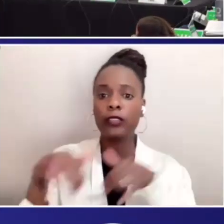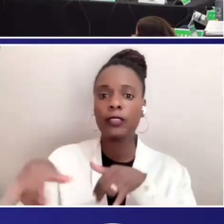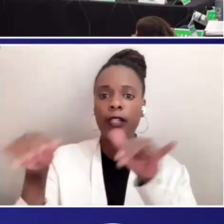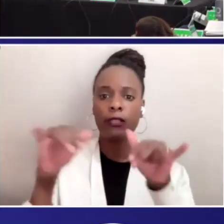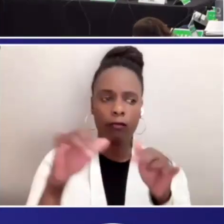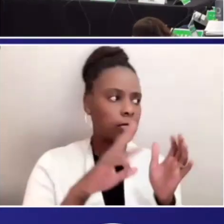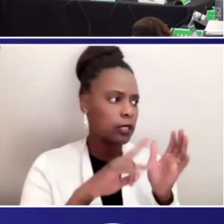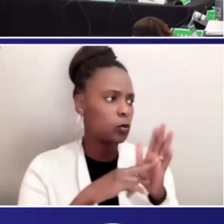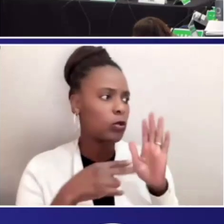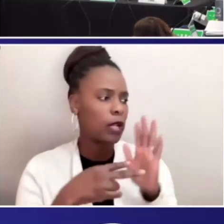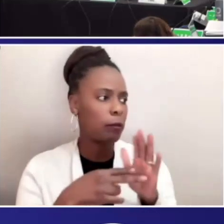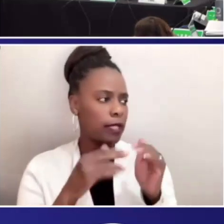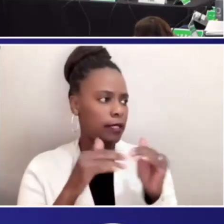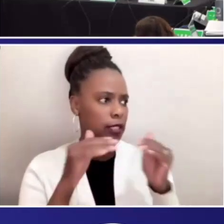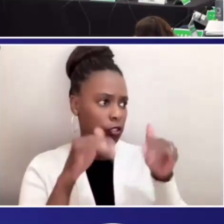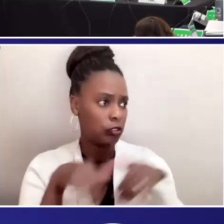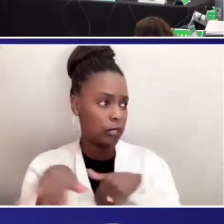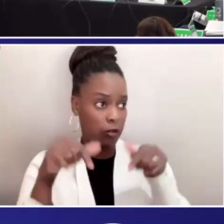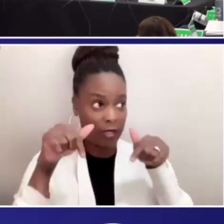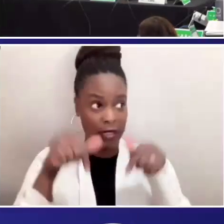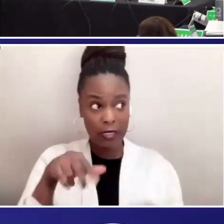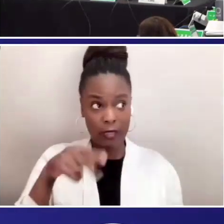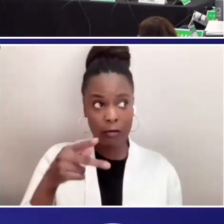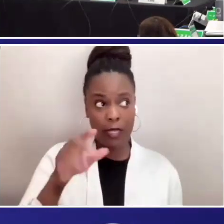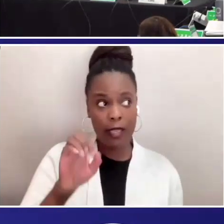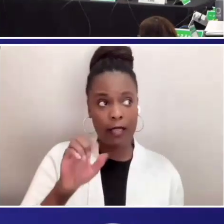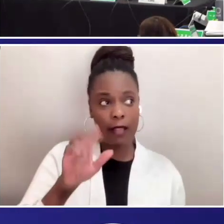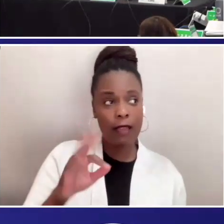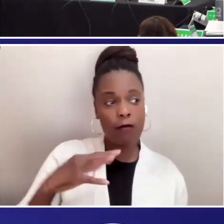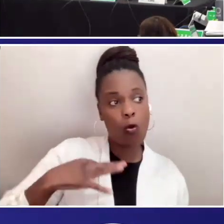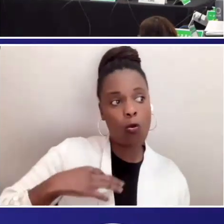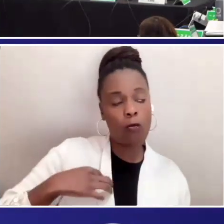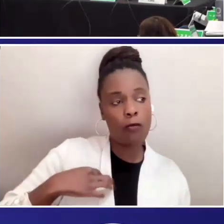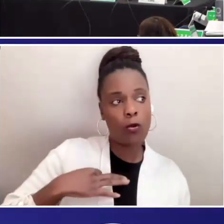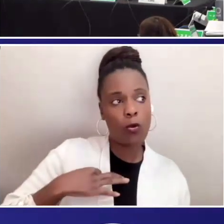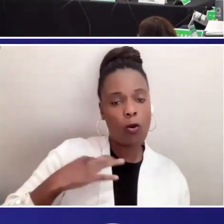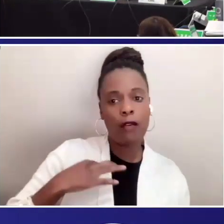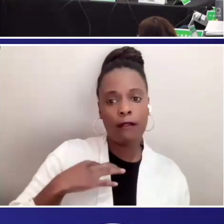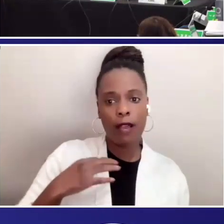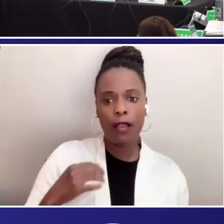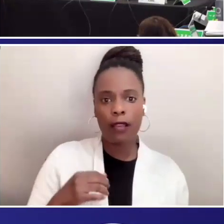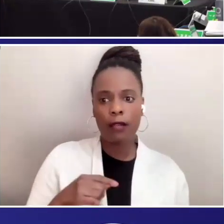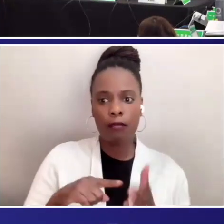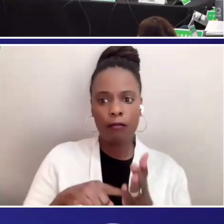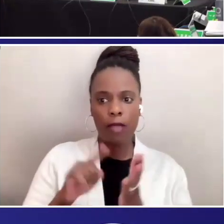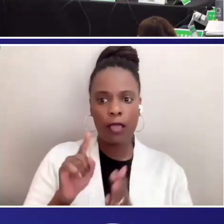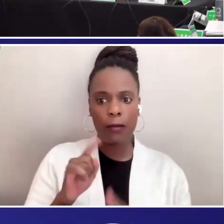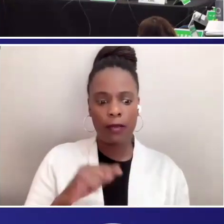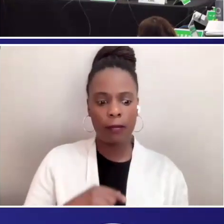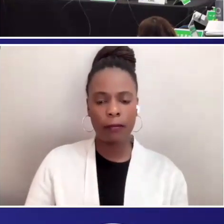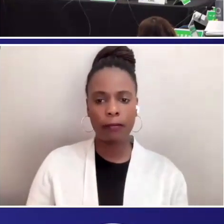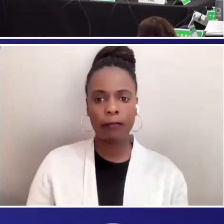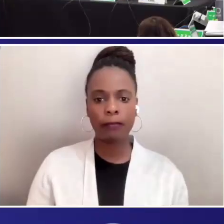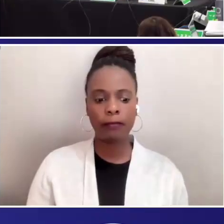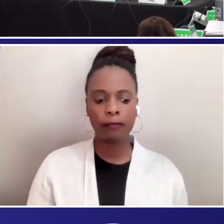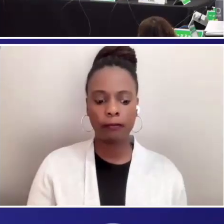sorry. Yeah, but this is for PSLF qualifying because it's a qualifying repayment plan. Well, it did not -- okay --